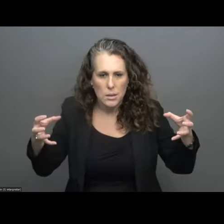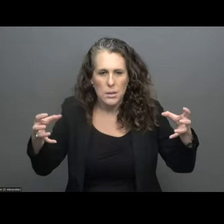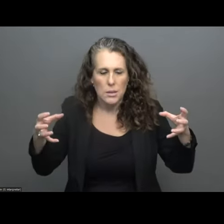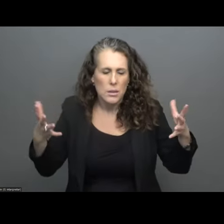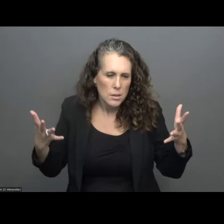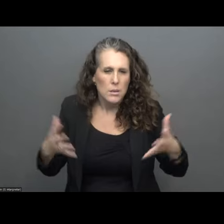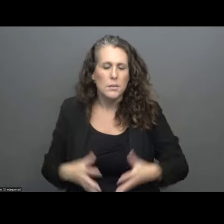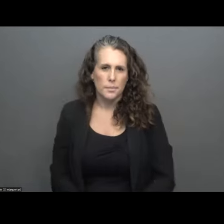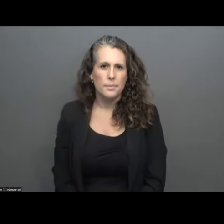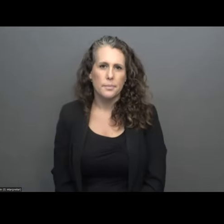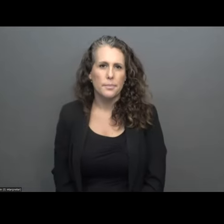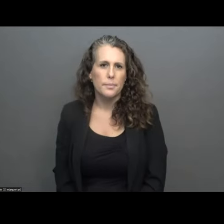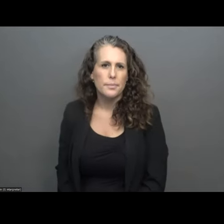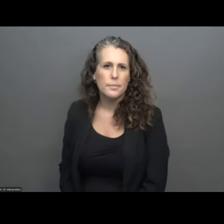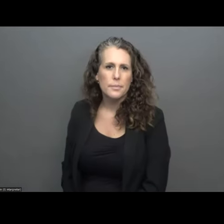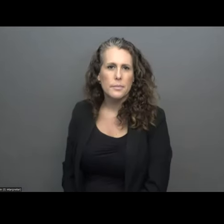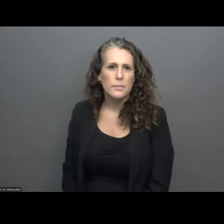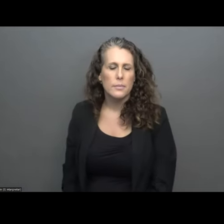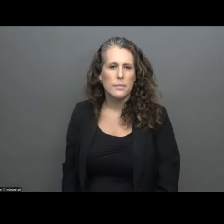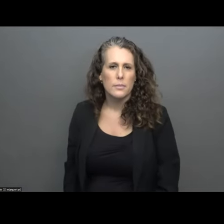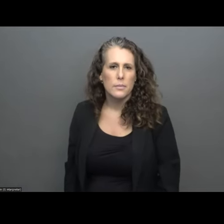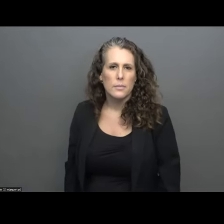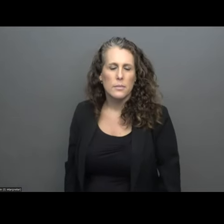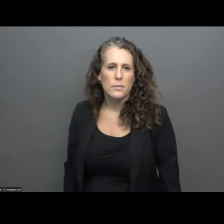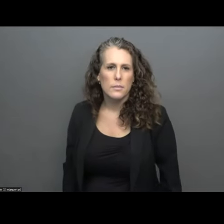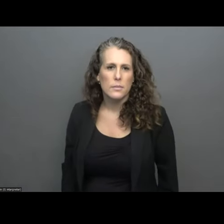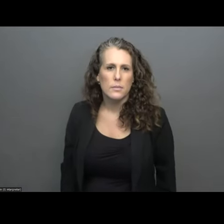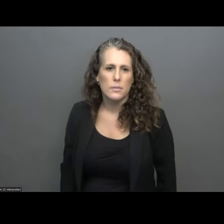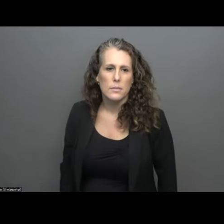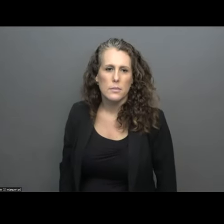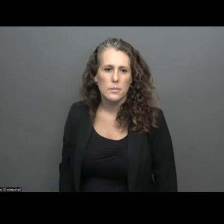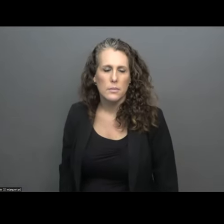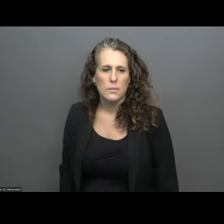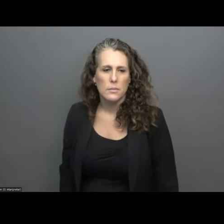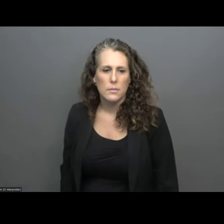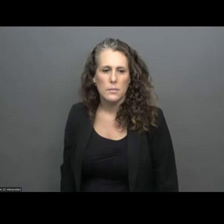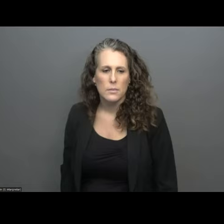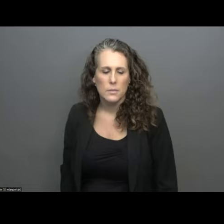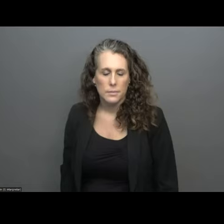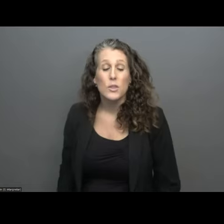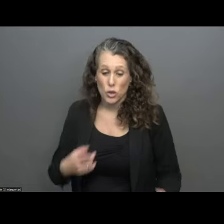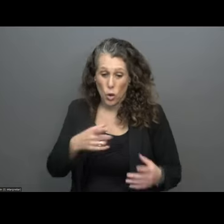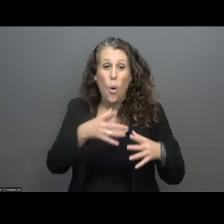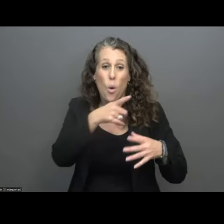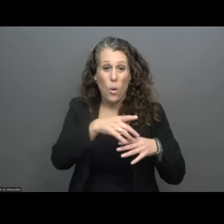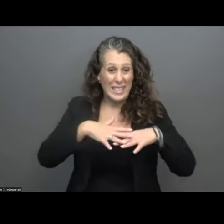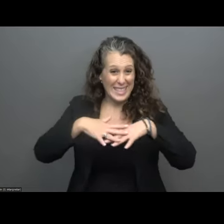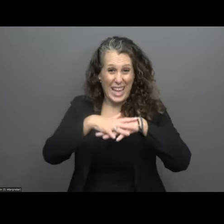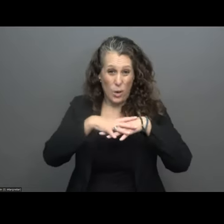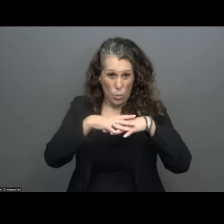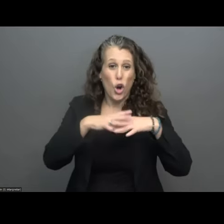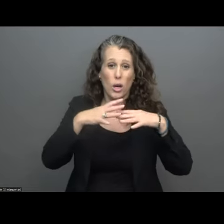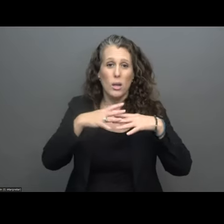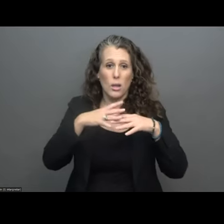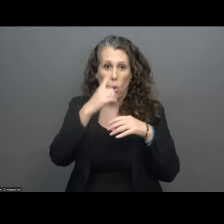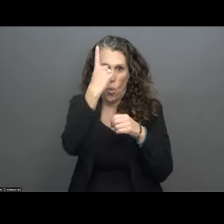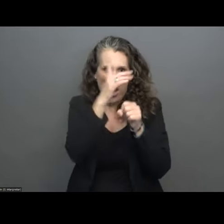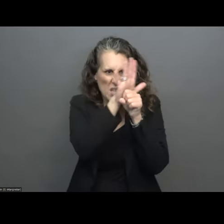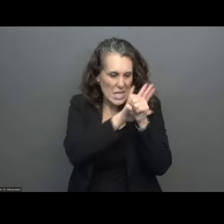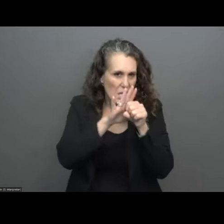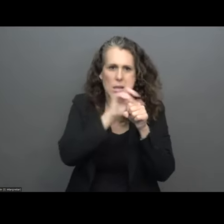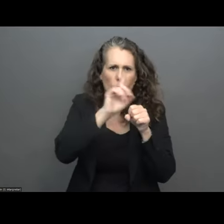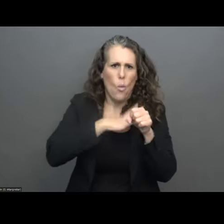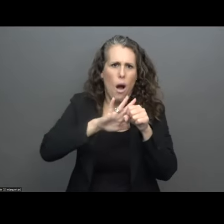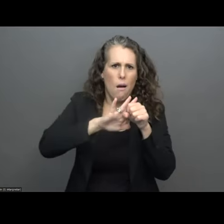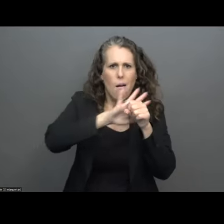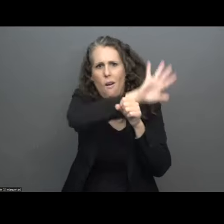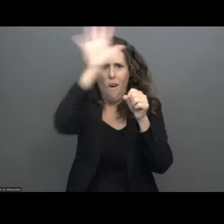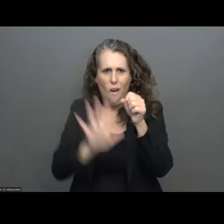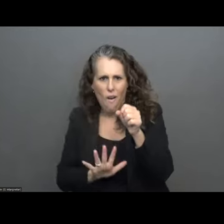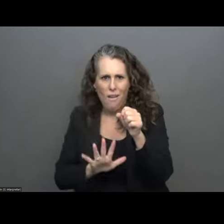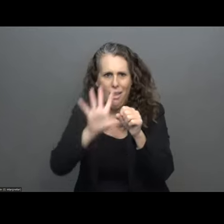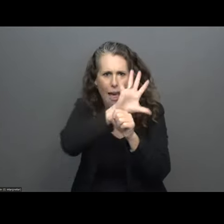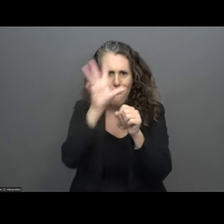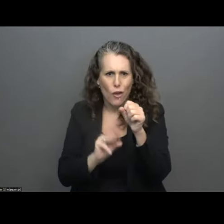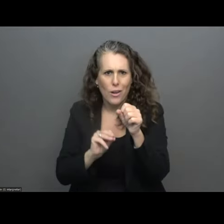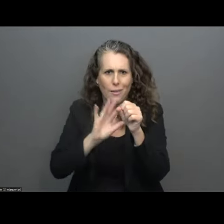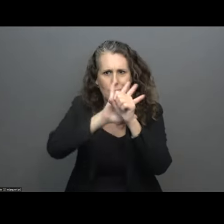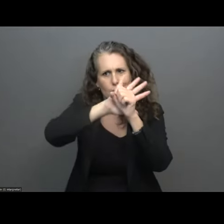don't show. There is only the law, the law della